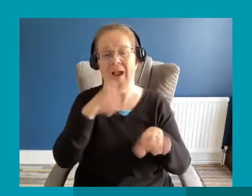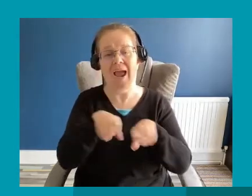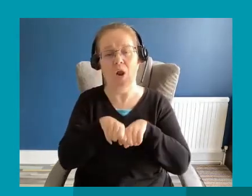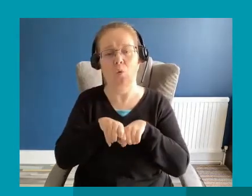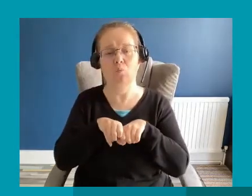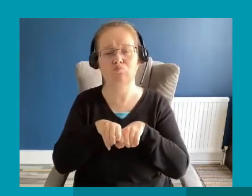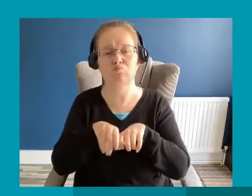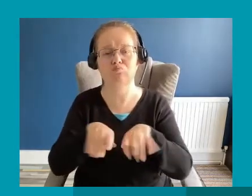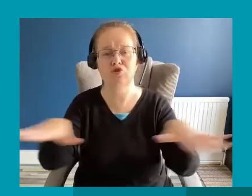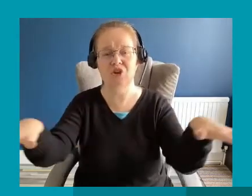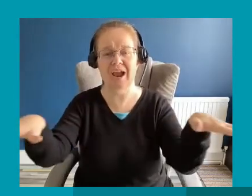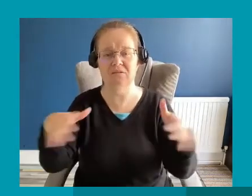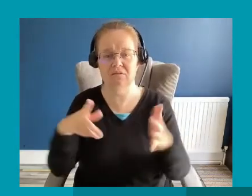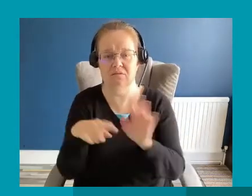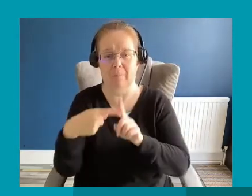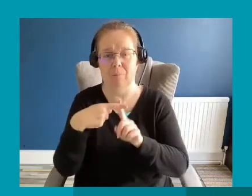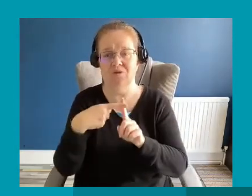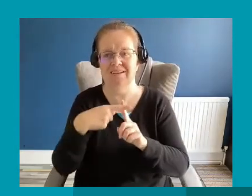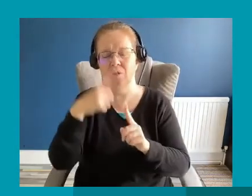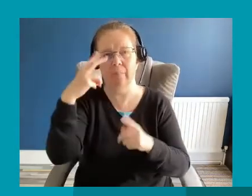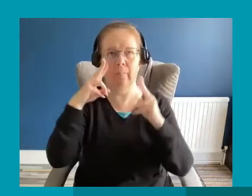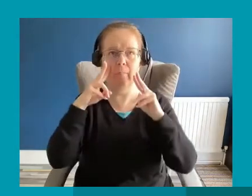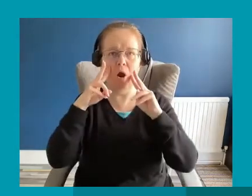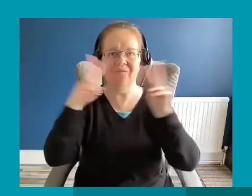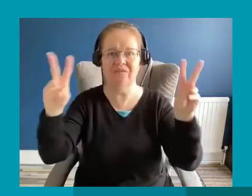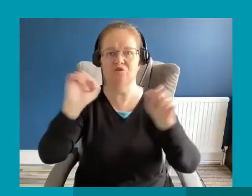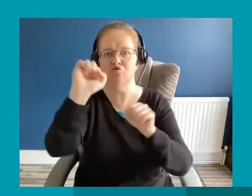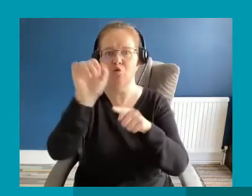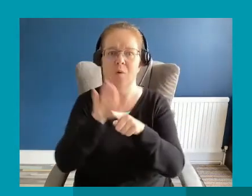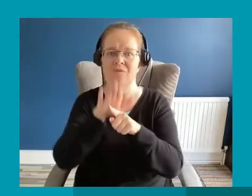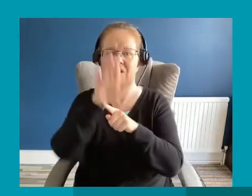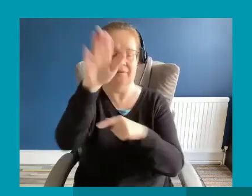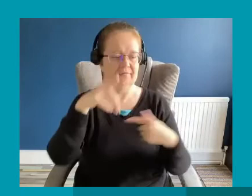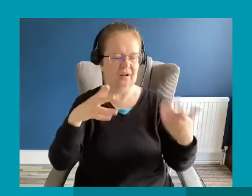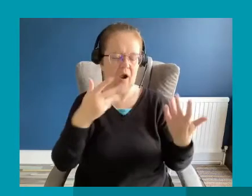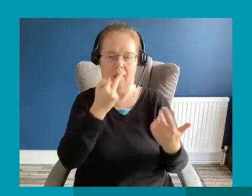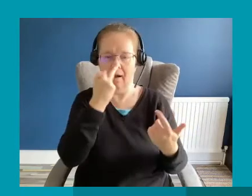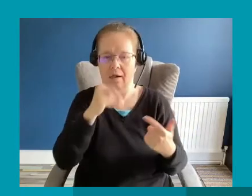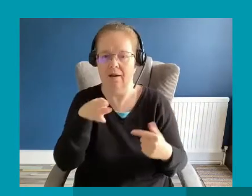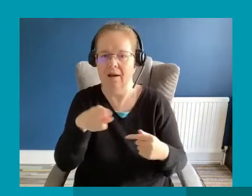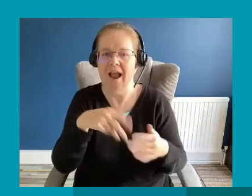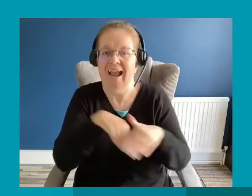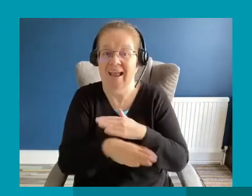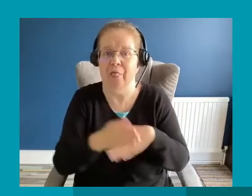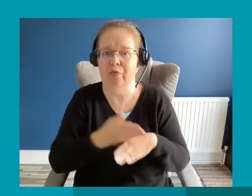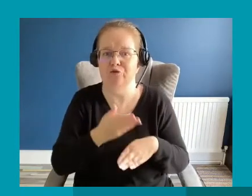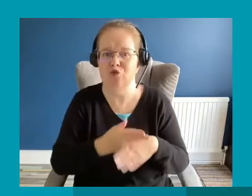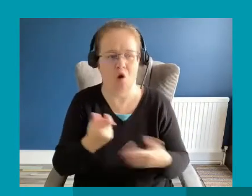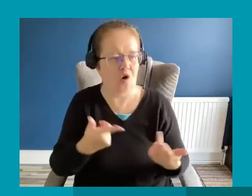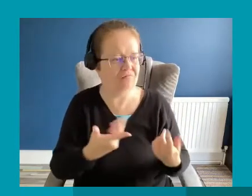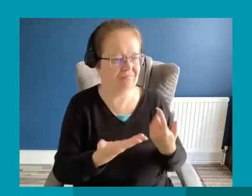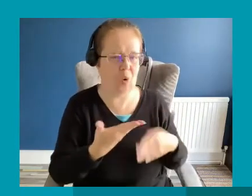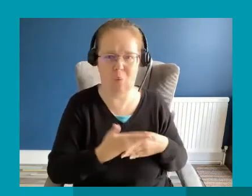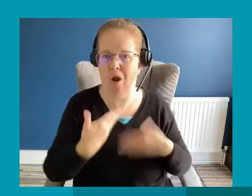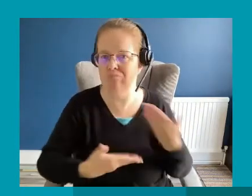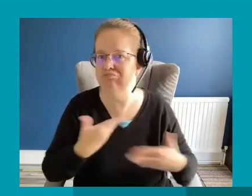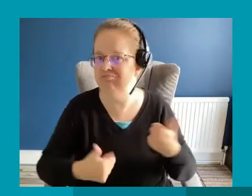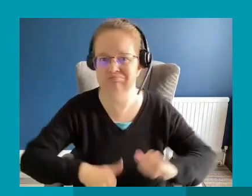by visualizing your future? Imagine you're already in the job, you're doing it, you're thriving, you're really, really successful.